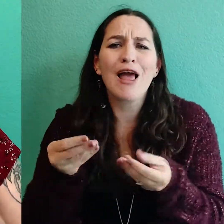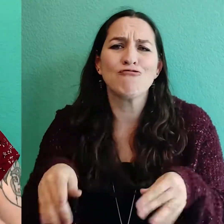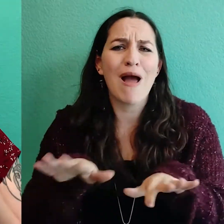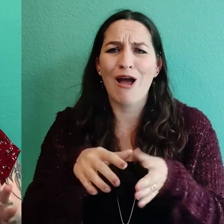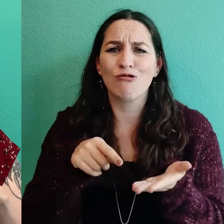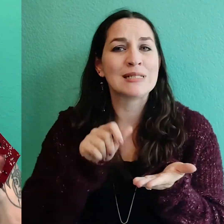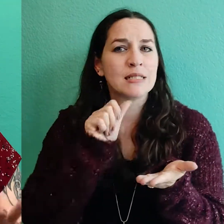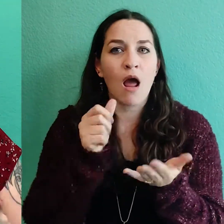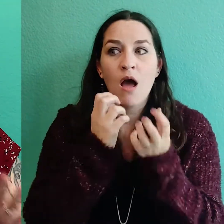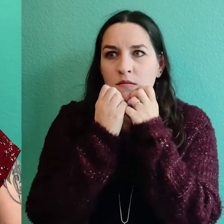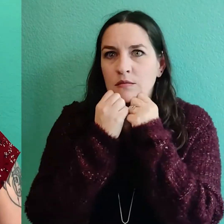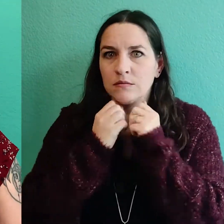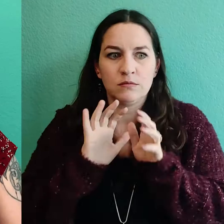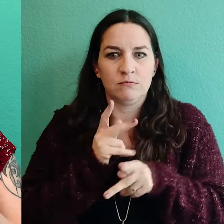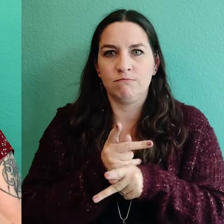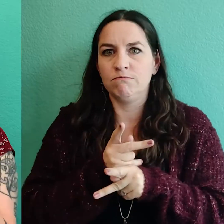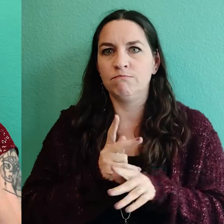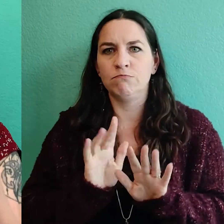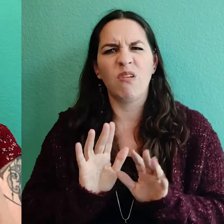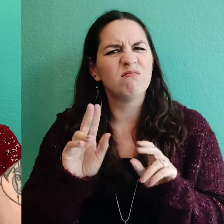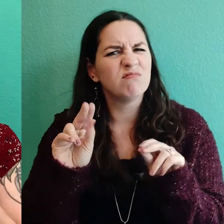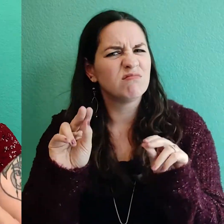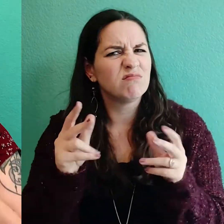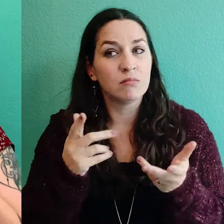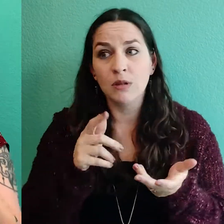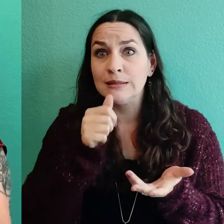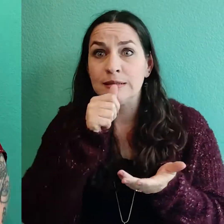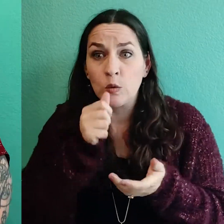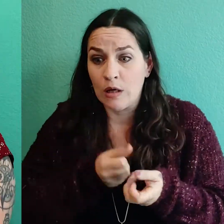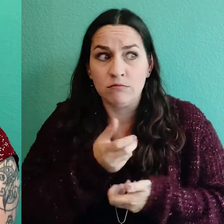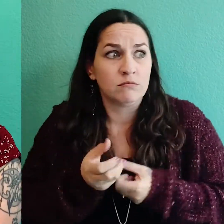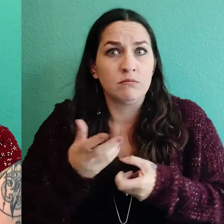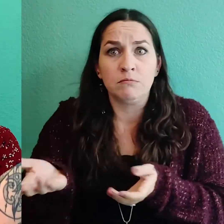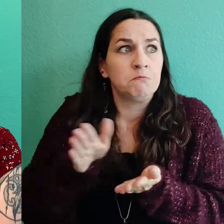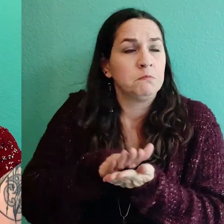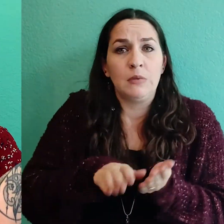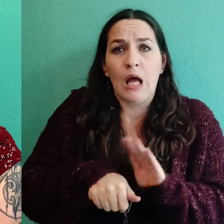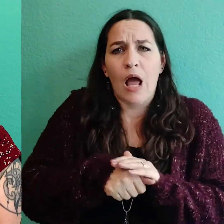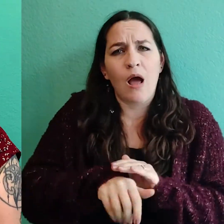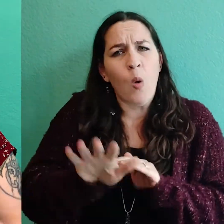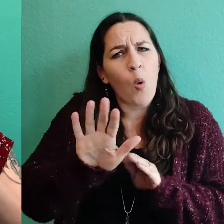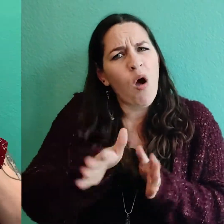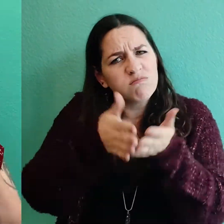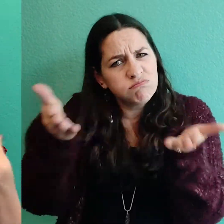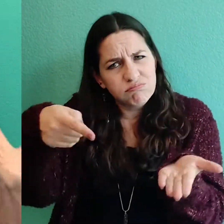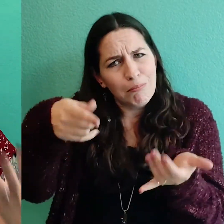It is not a sacred text. It is not some tome that holds all of your deepest secrets. It is your playground.